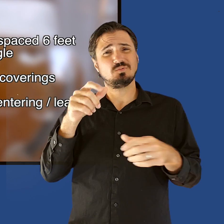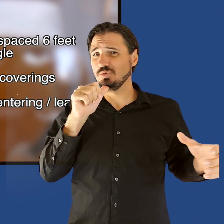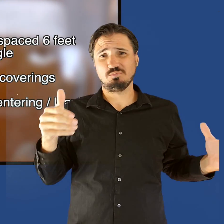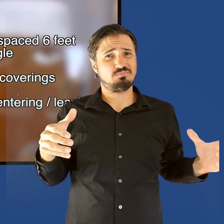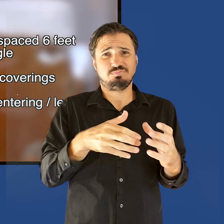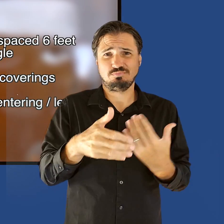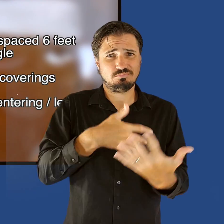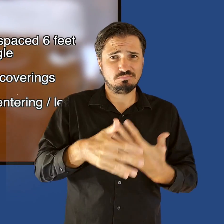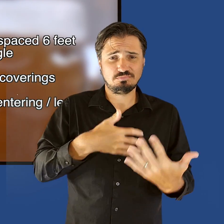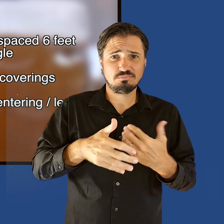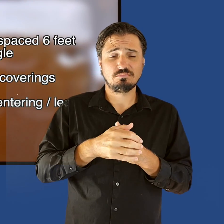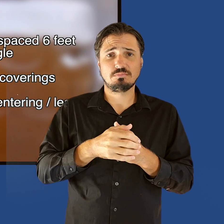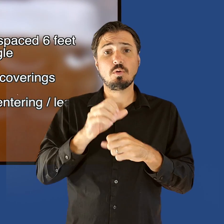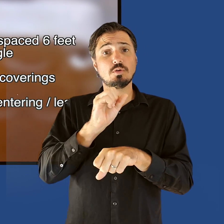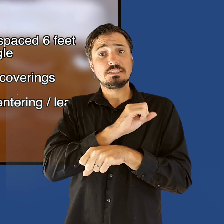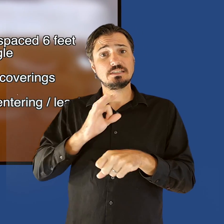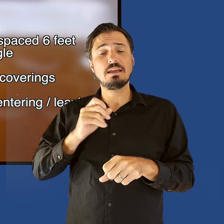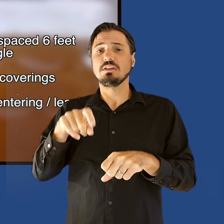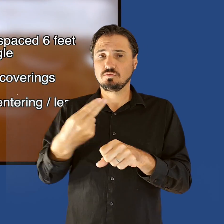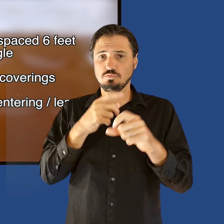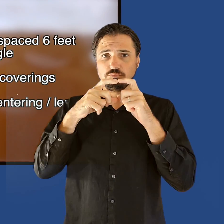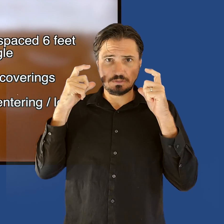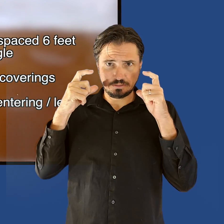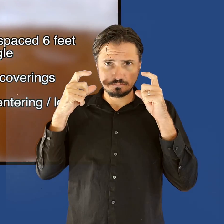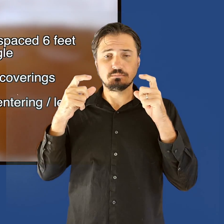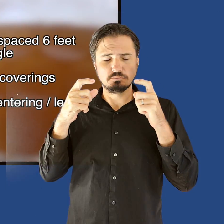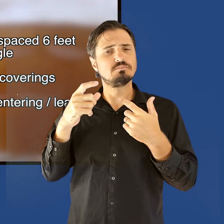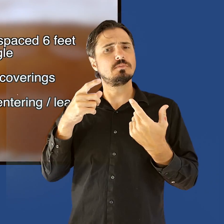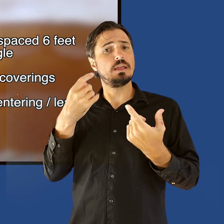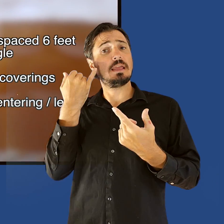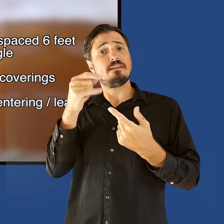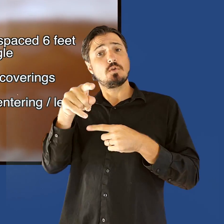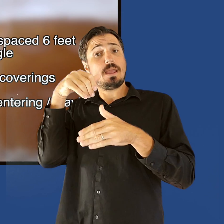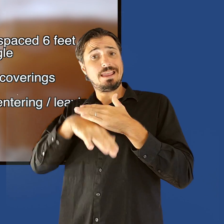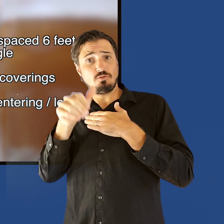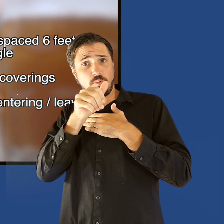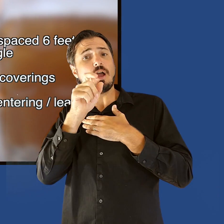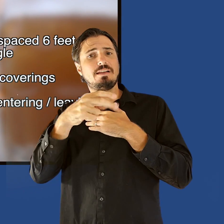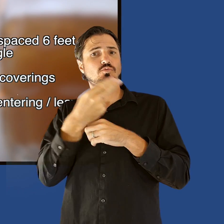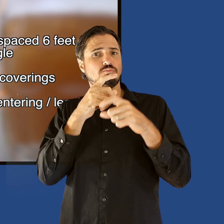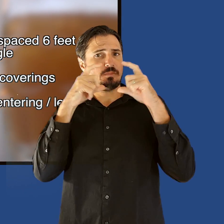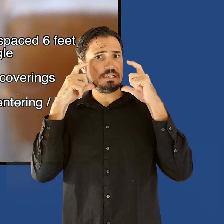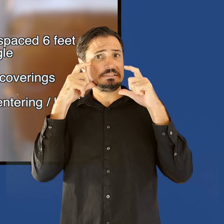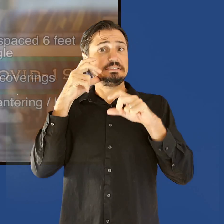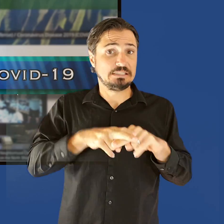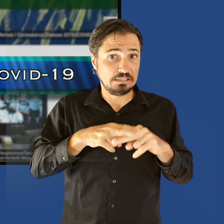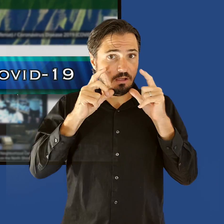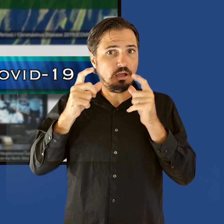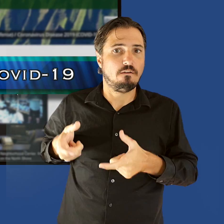Bar employees must wear face coverings, and patrons should wear masks on entering and leaving the bar, but may remove them while inside.